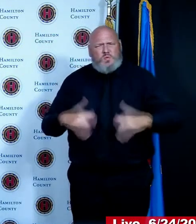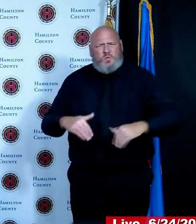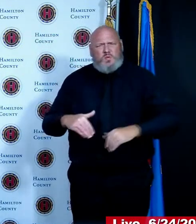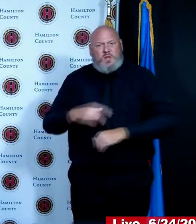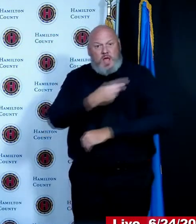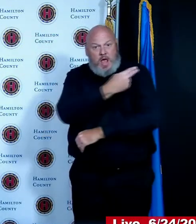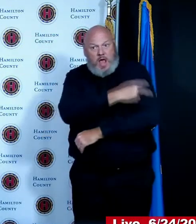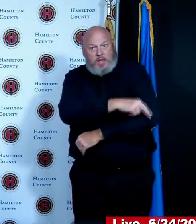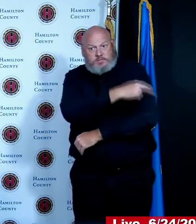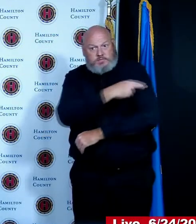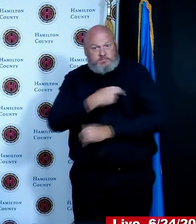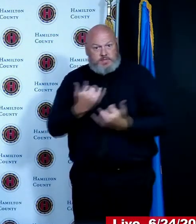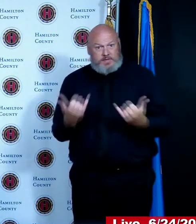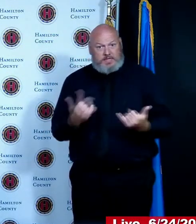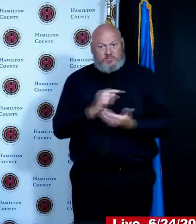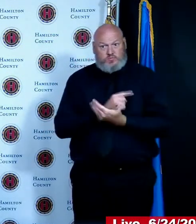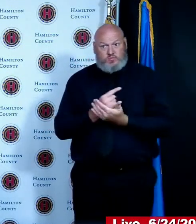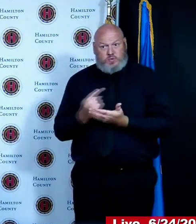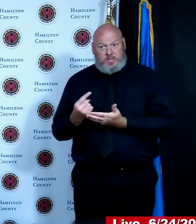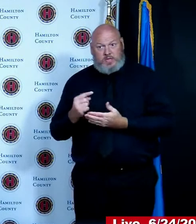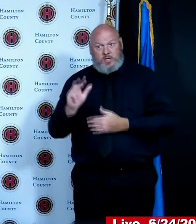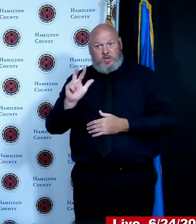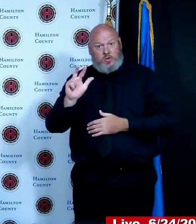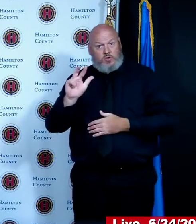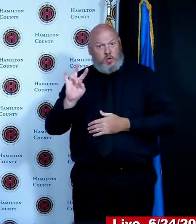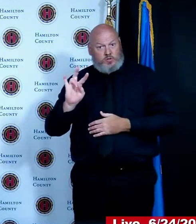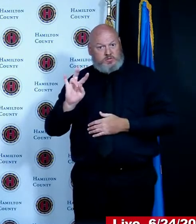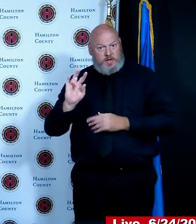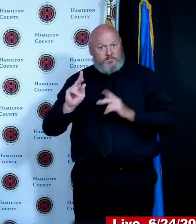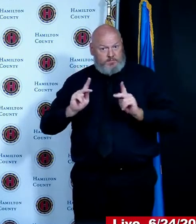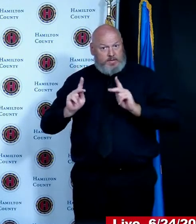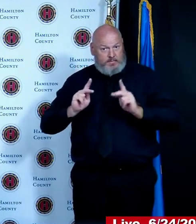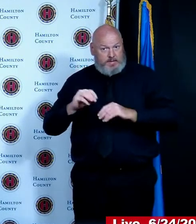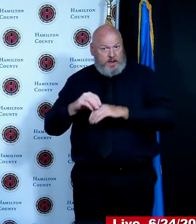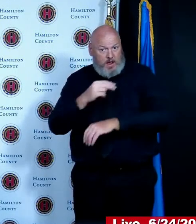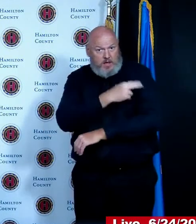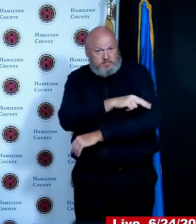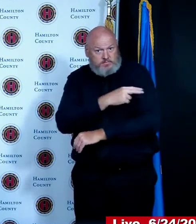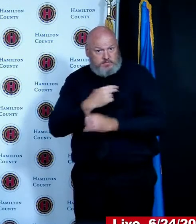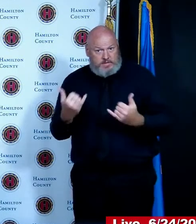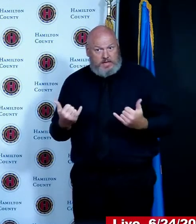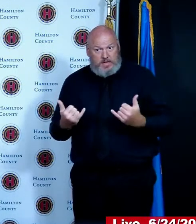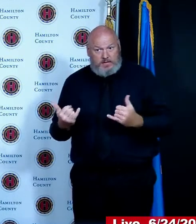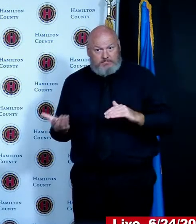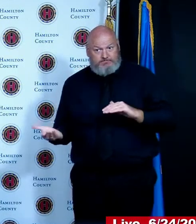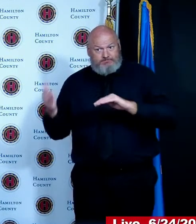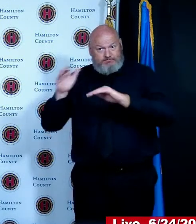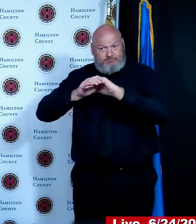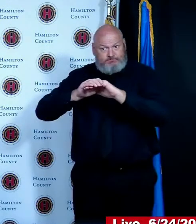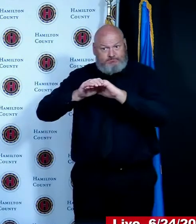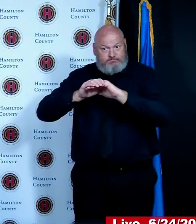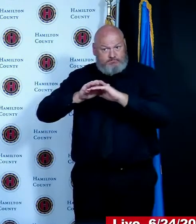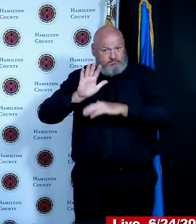37 but let's go back in time in the same way that dDelta for hospitalizations was